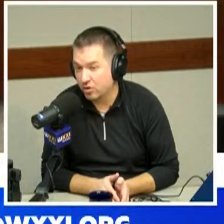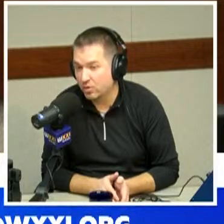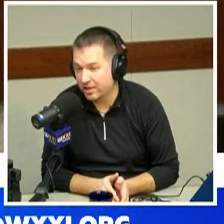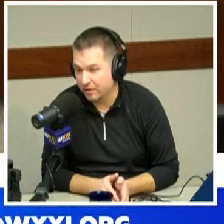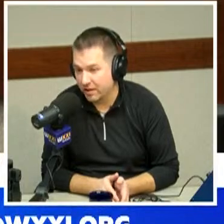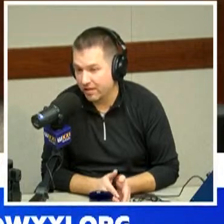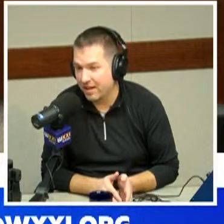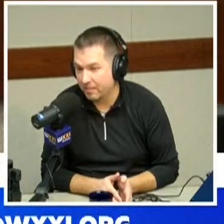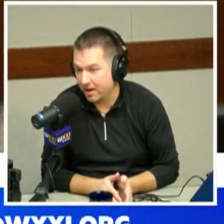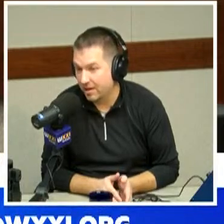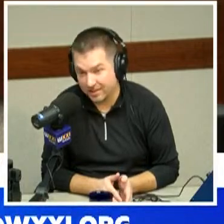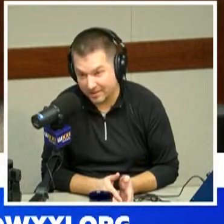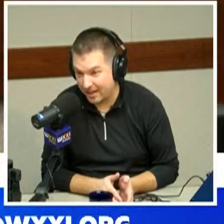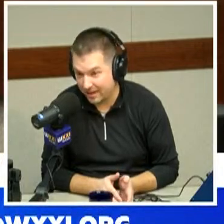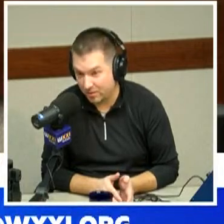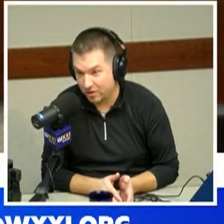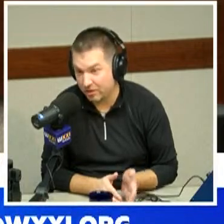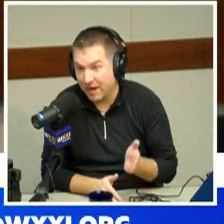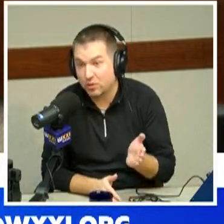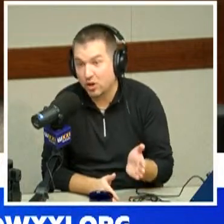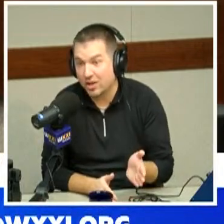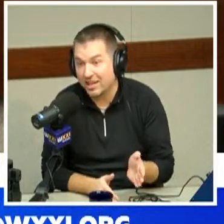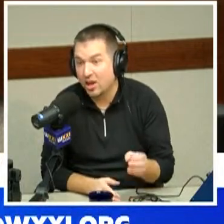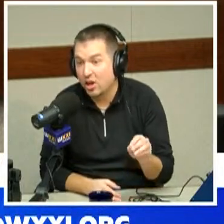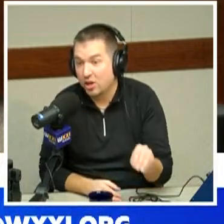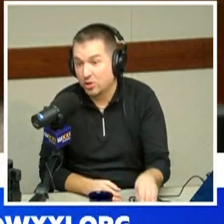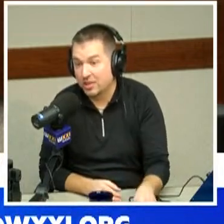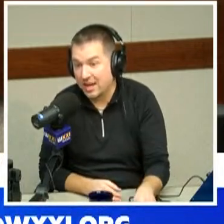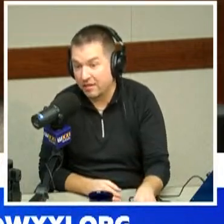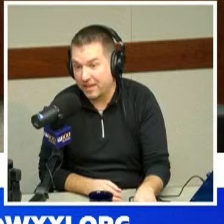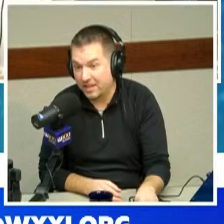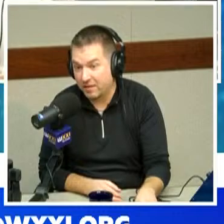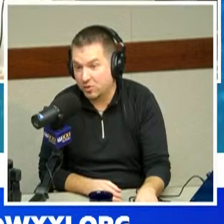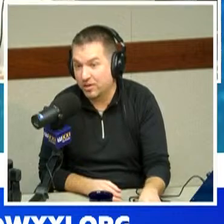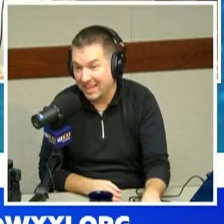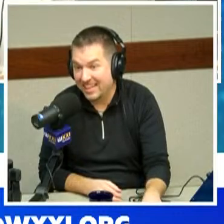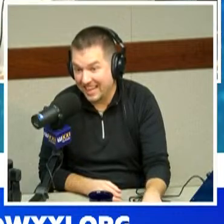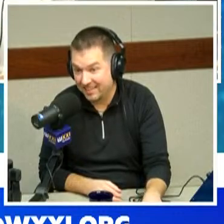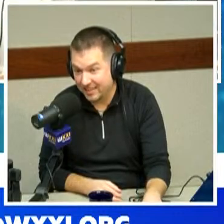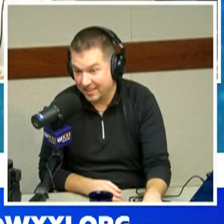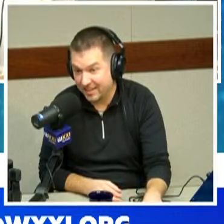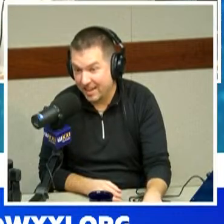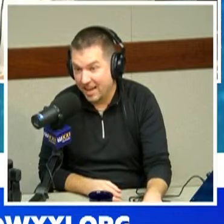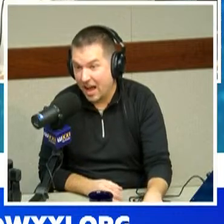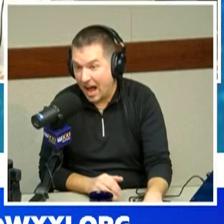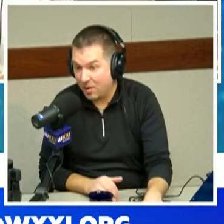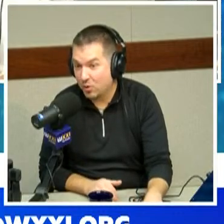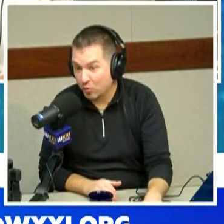so different than American Sign Language if I was talking to a deaf individual in England I would